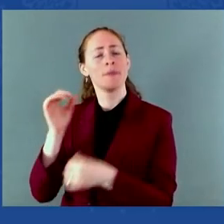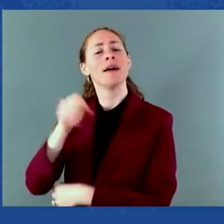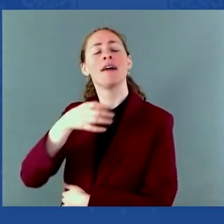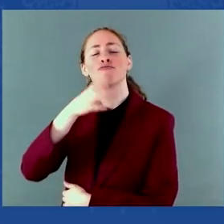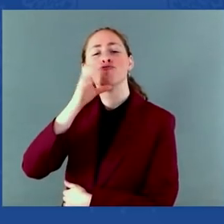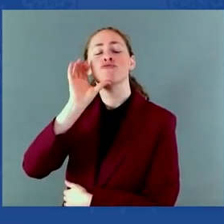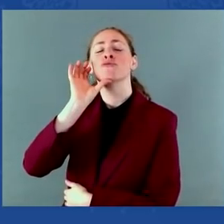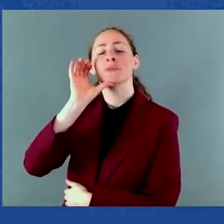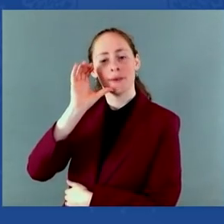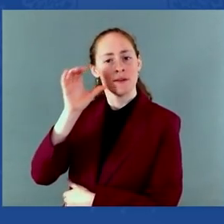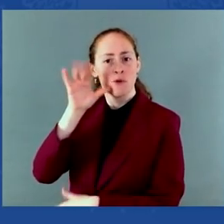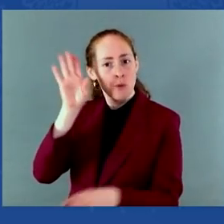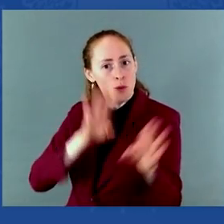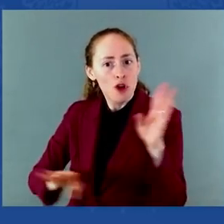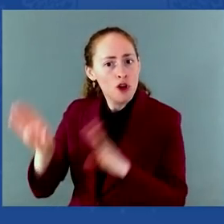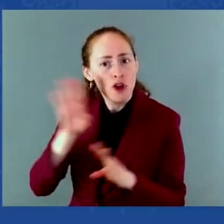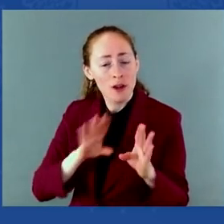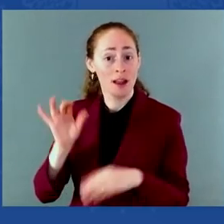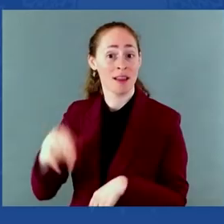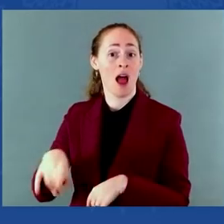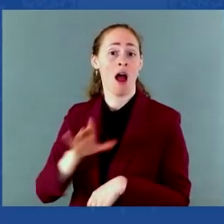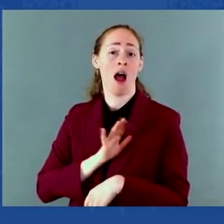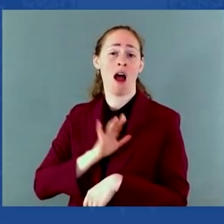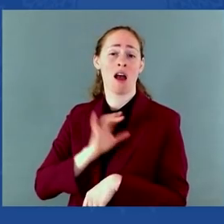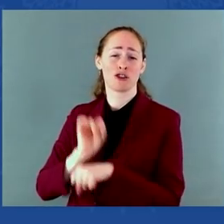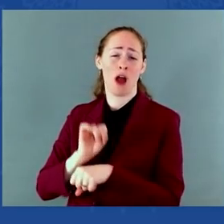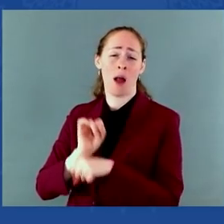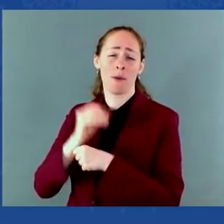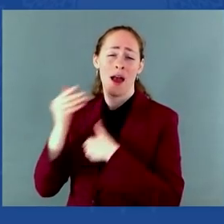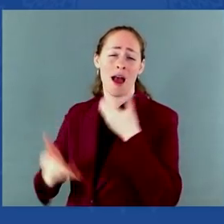for plumbers and pipefitters putting these -- replacing these pipes.